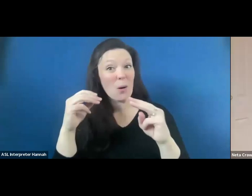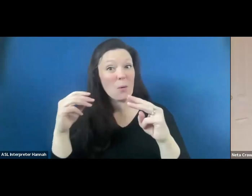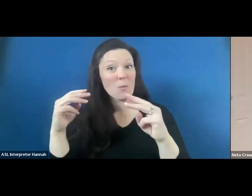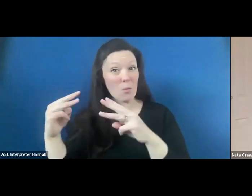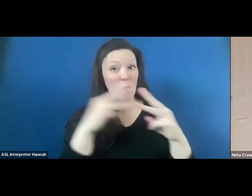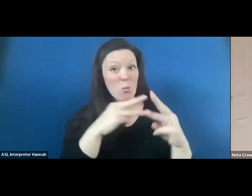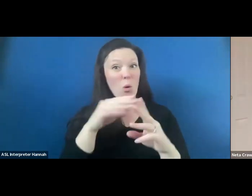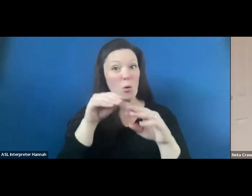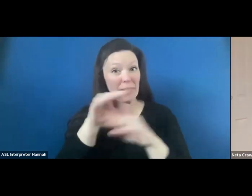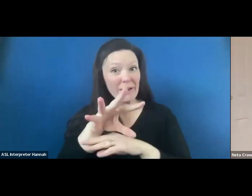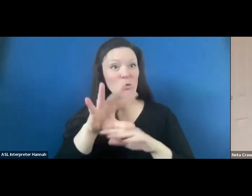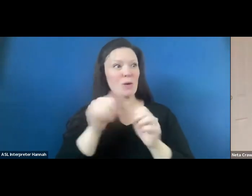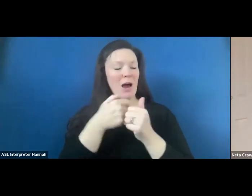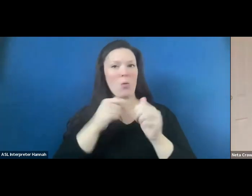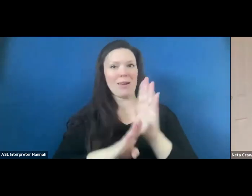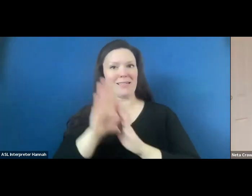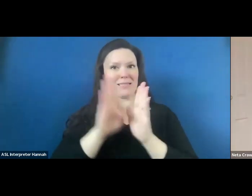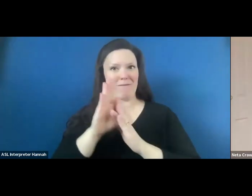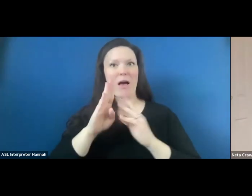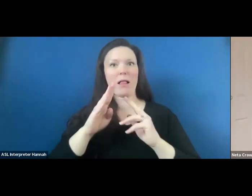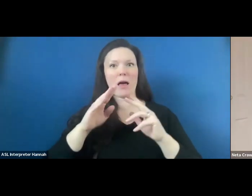or the anticipation of war in this case.